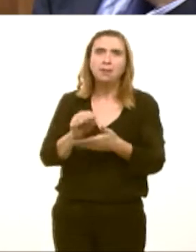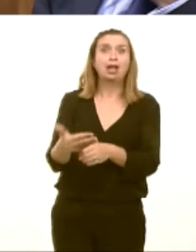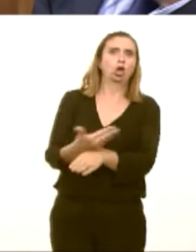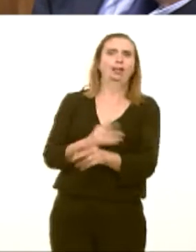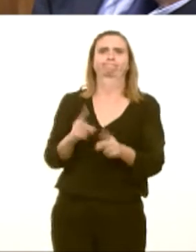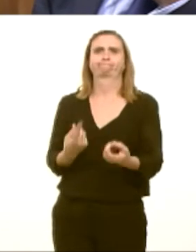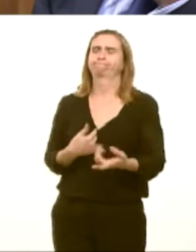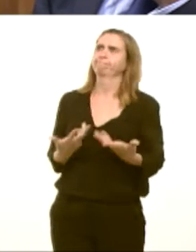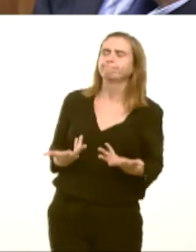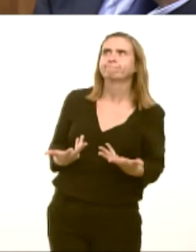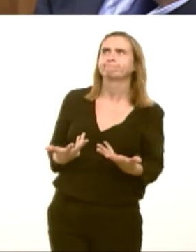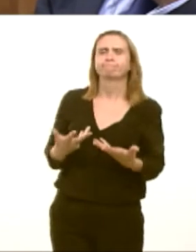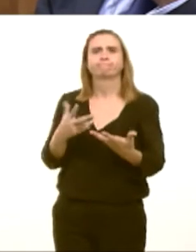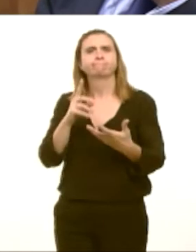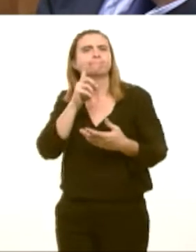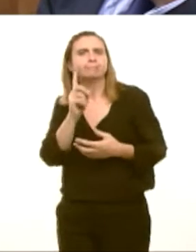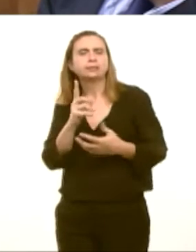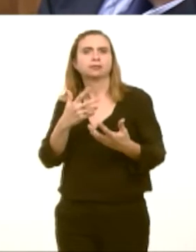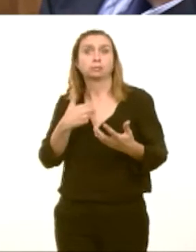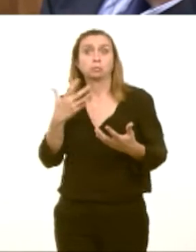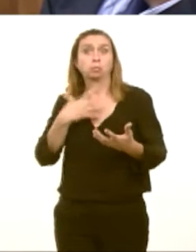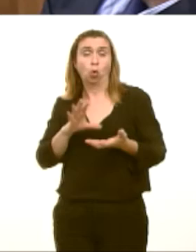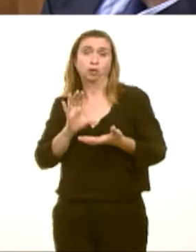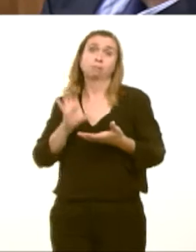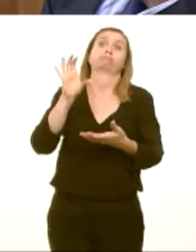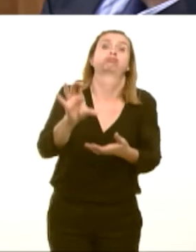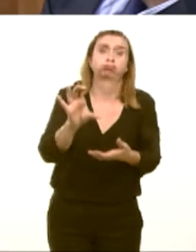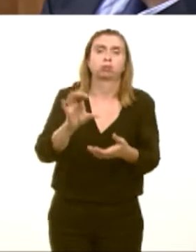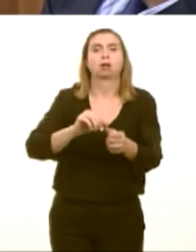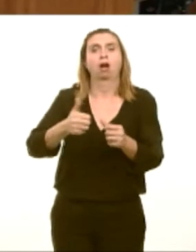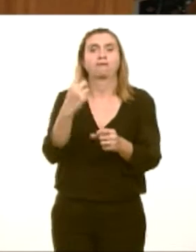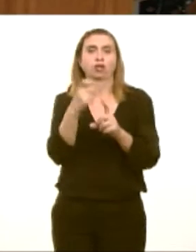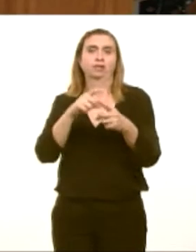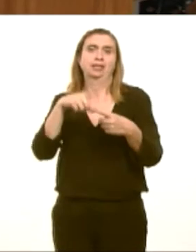but the intention is, of course, to pay as much as possible as soon as possible after 1 December. Andrew R.T.